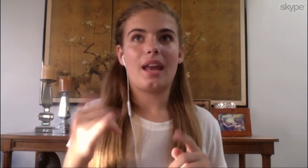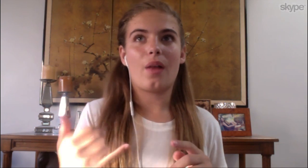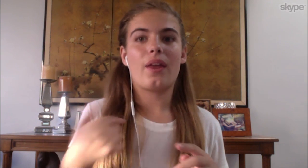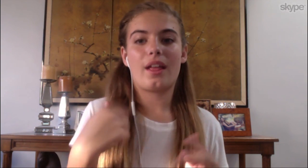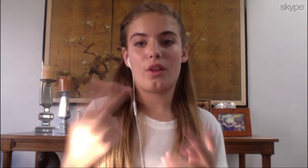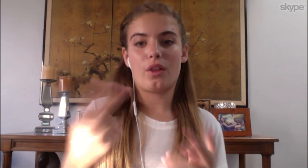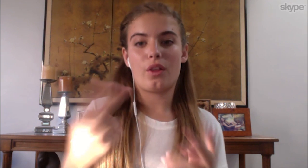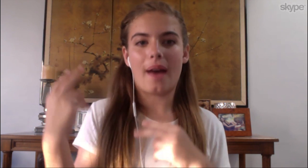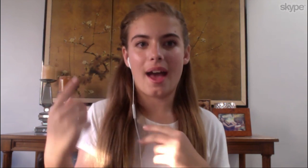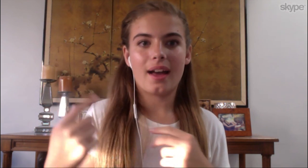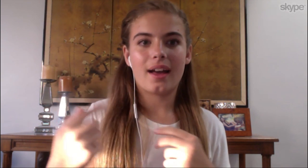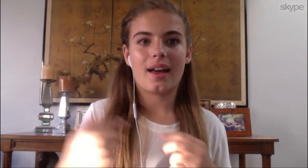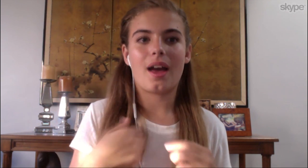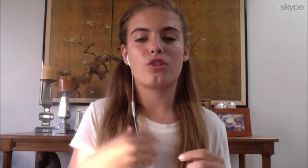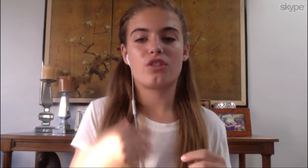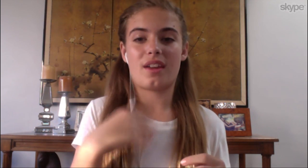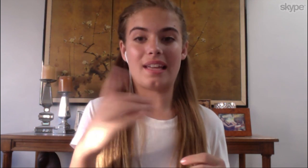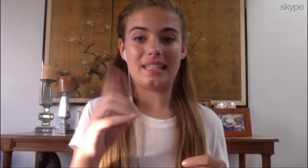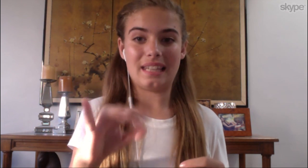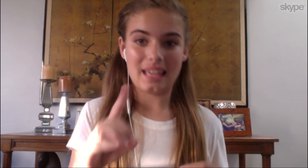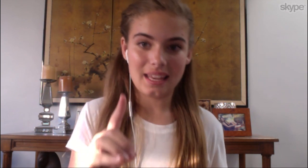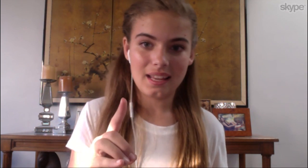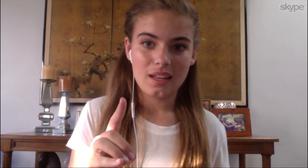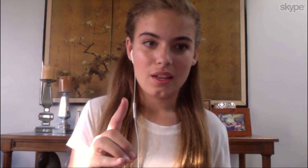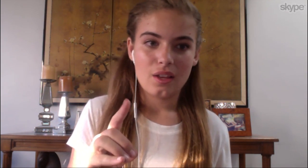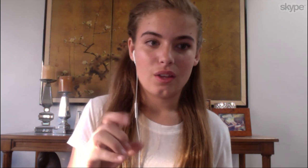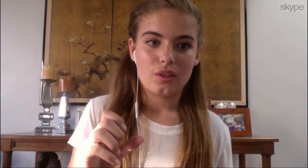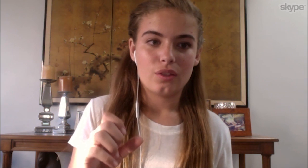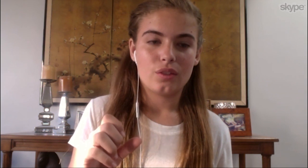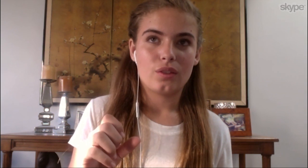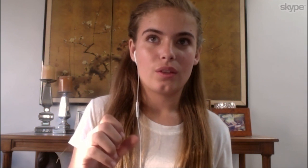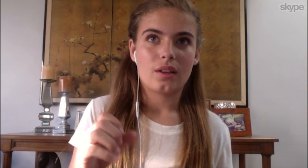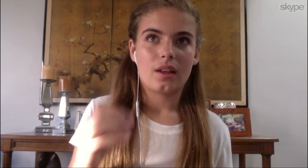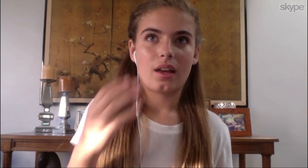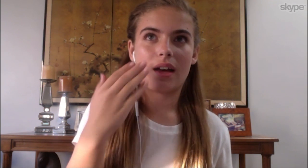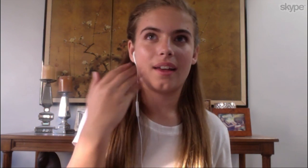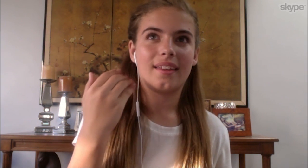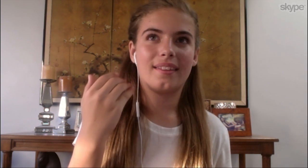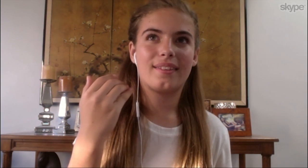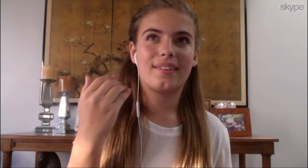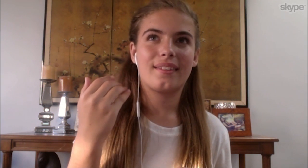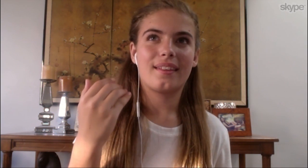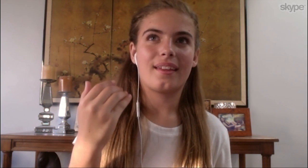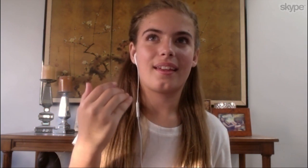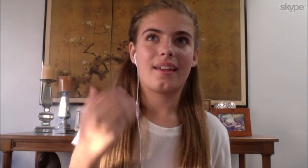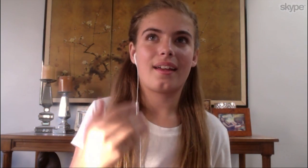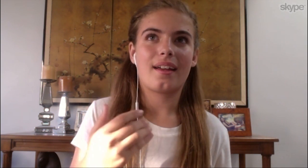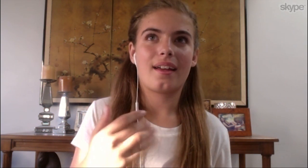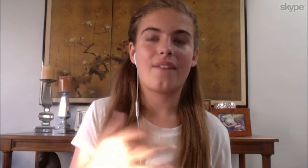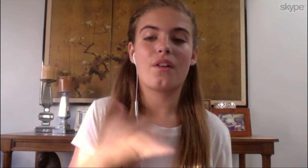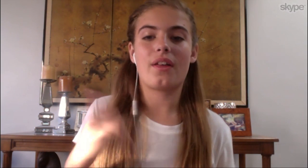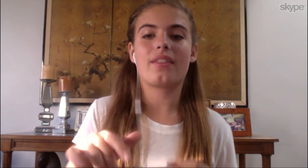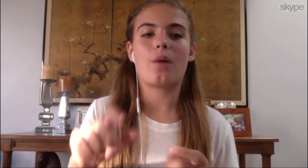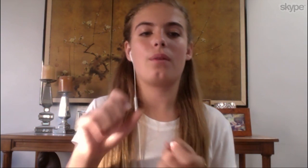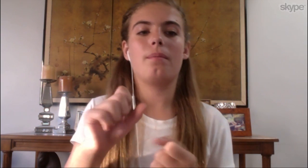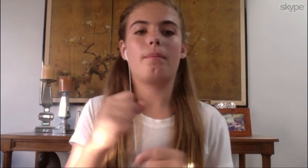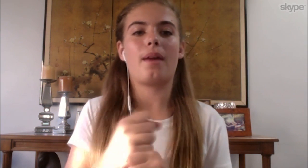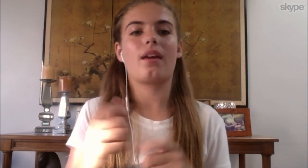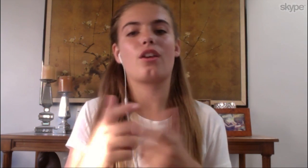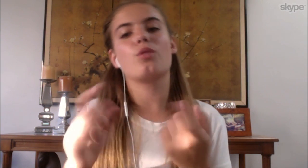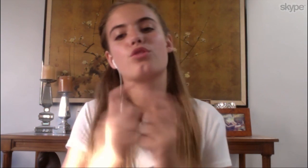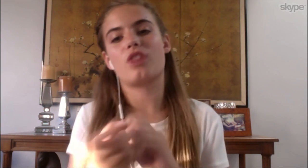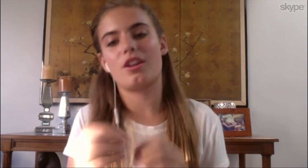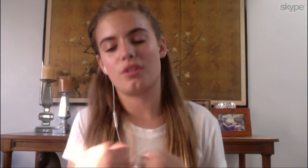now that I look back… I wish that I did. I felt like that would make a huge change